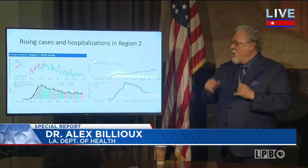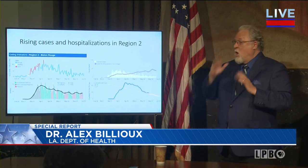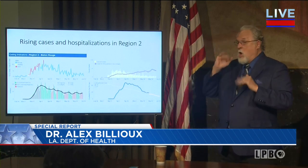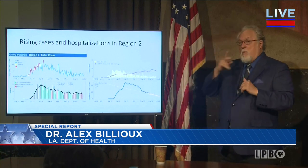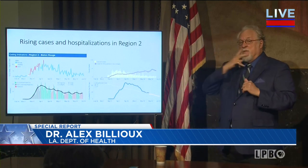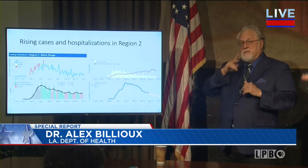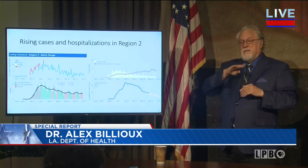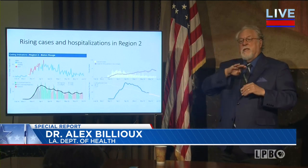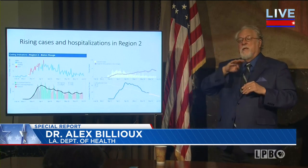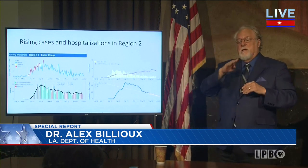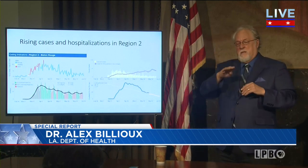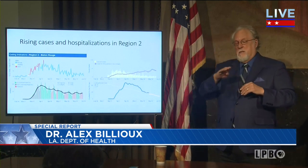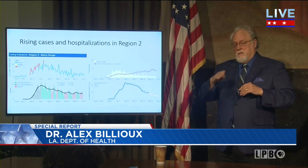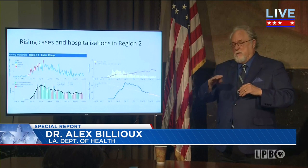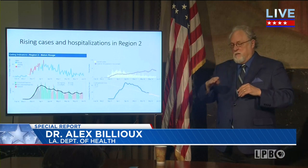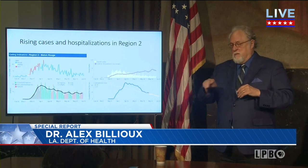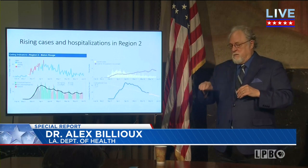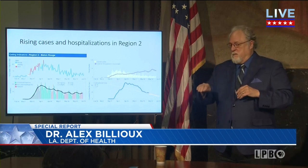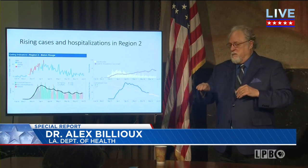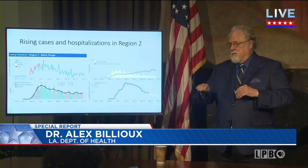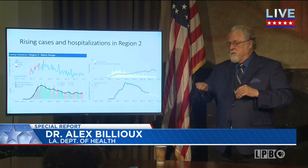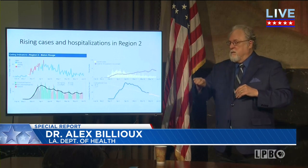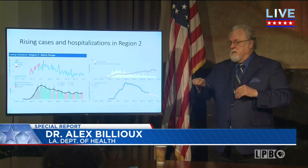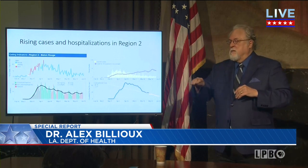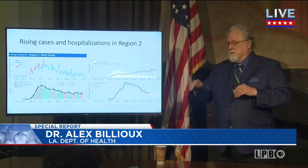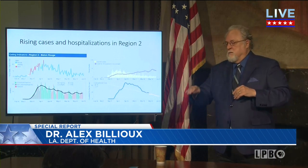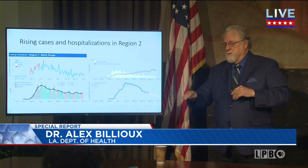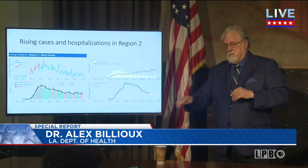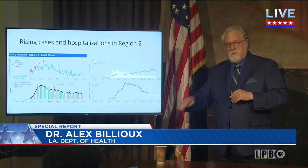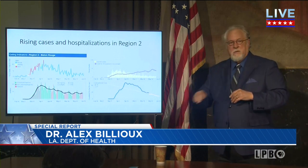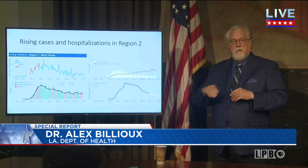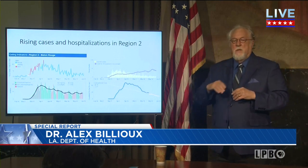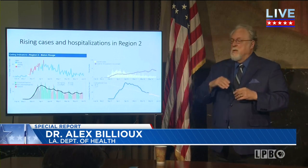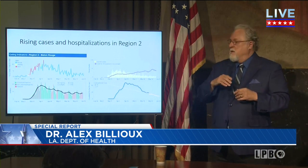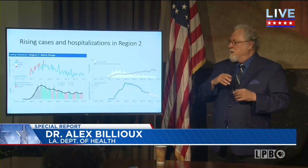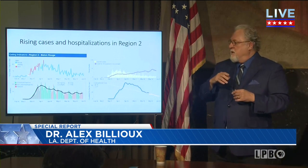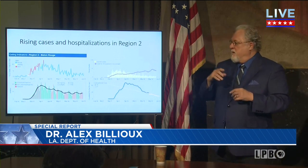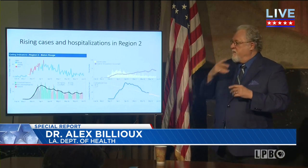COMING DOWN. THE LAST BIT A BIT OF AN UPTICK.